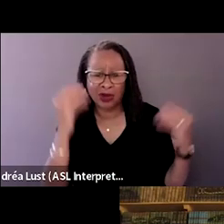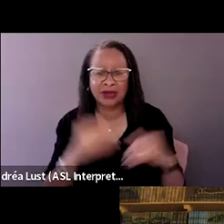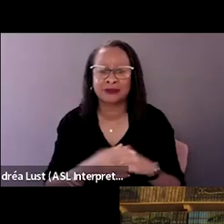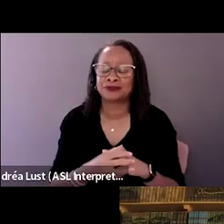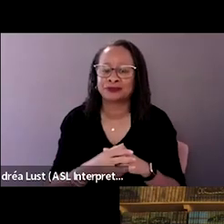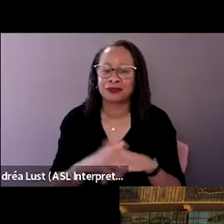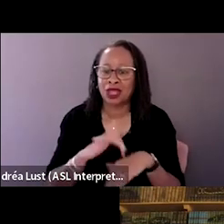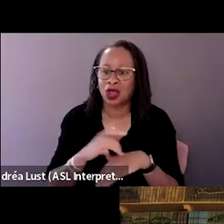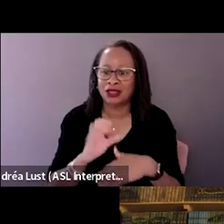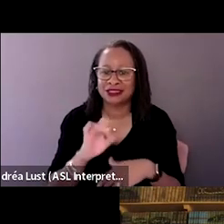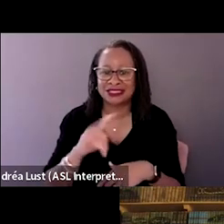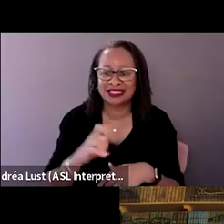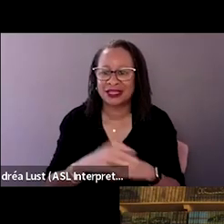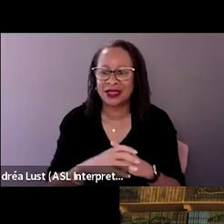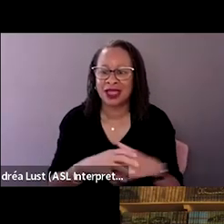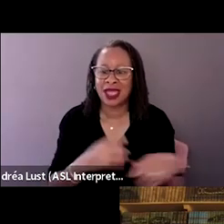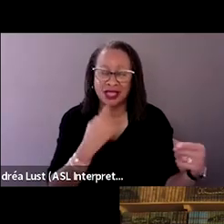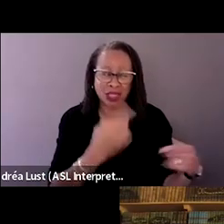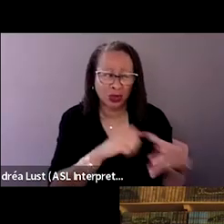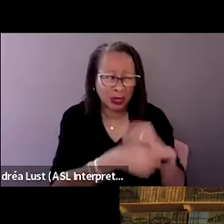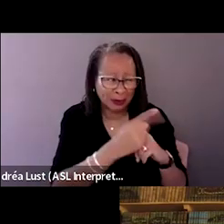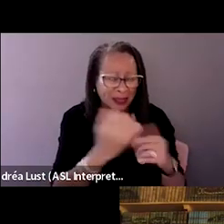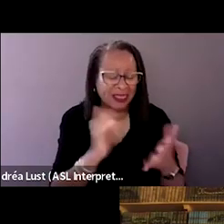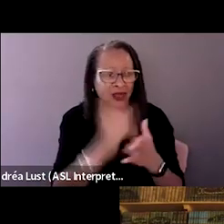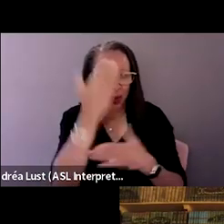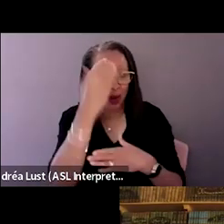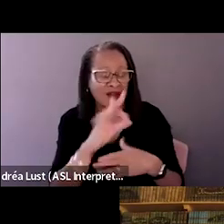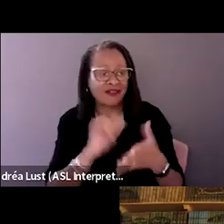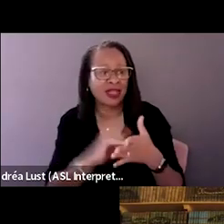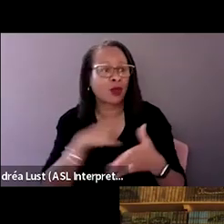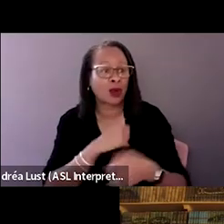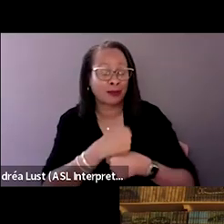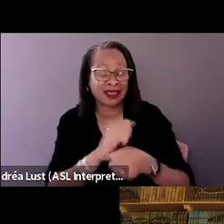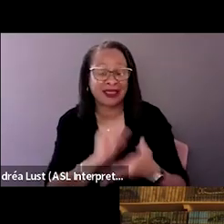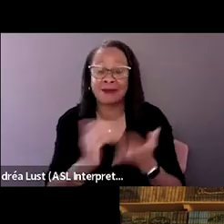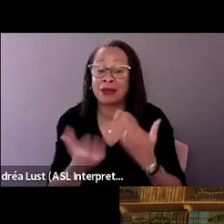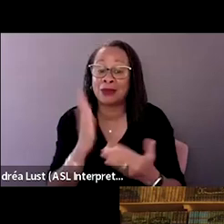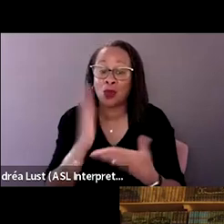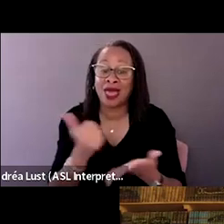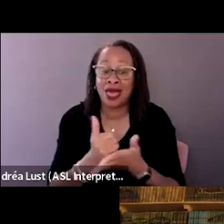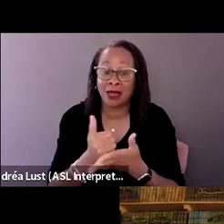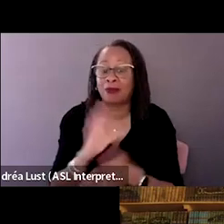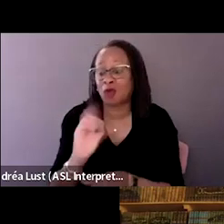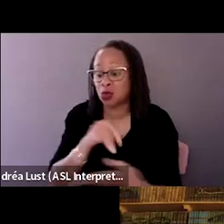and I'll tell you maybe in a minute about a film that you are aware of that we're making, that might be just a helpful case study for people to stop just talking in theory.